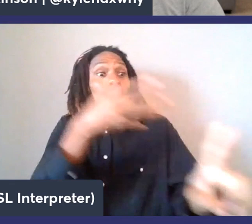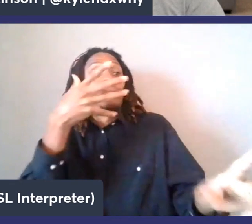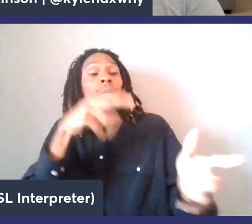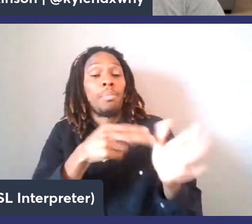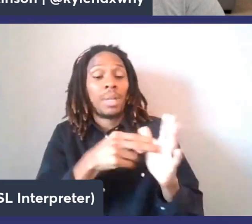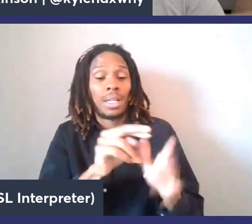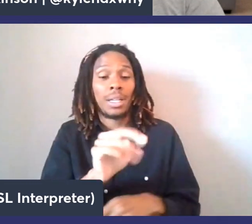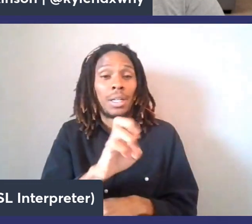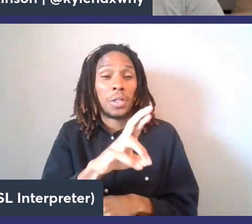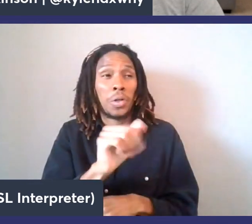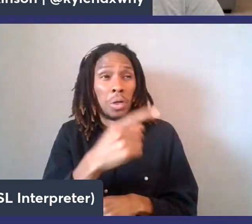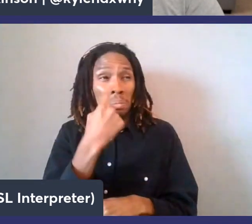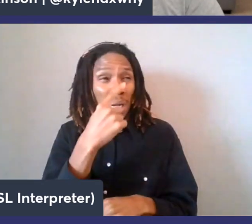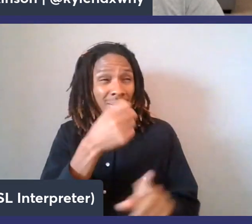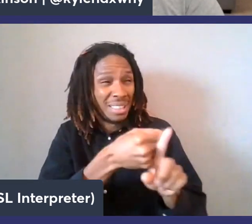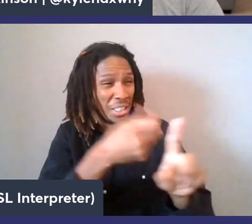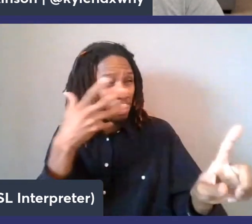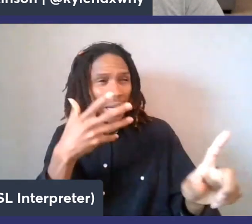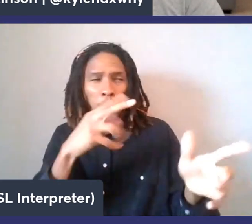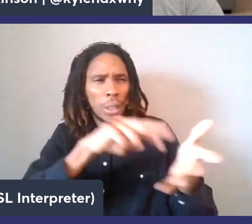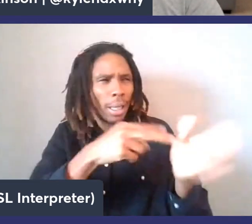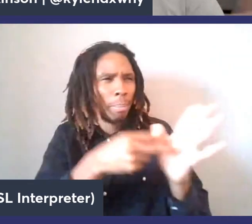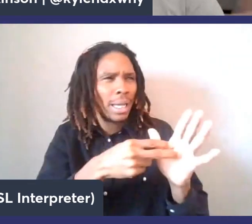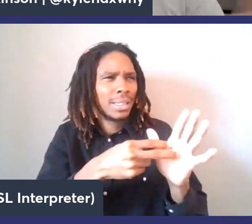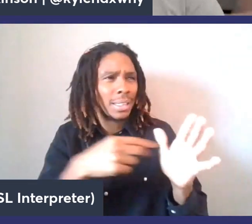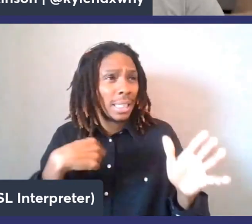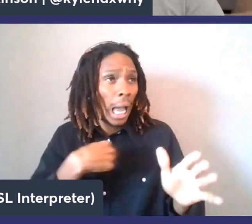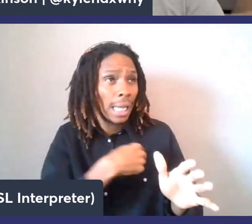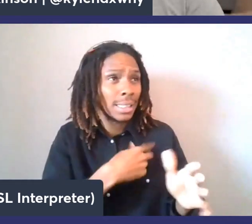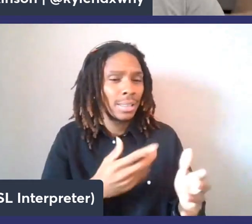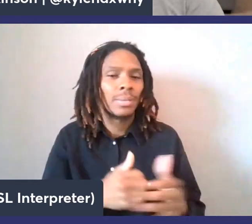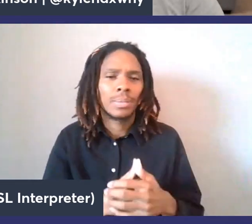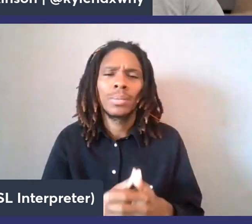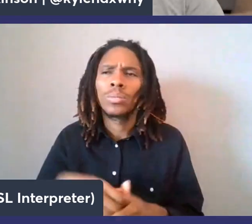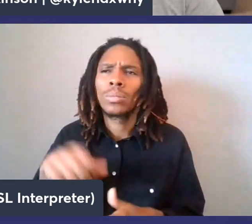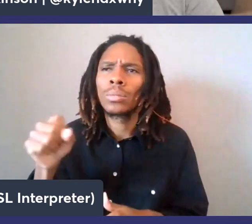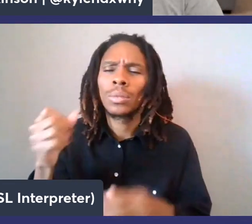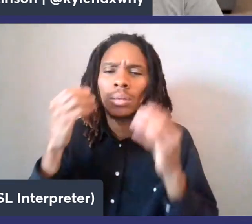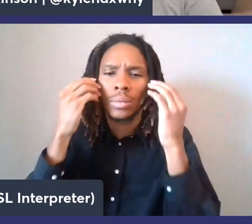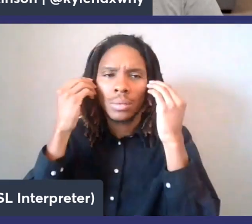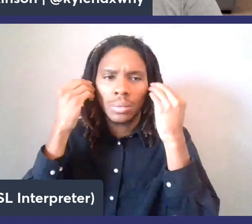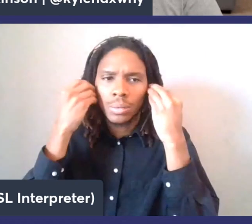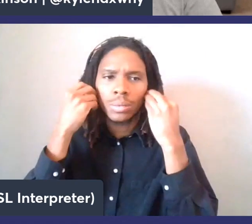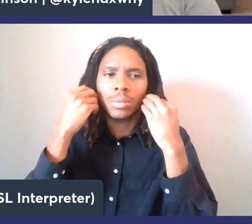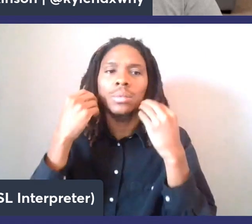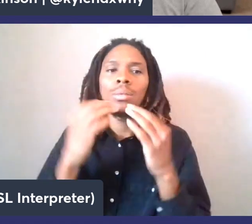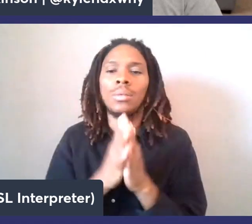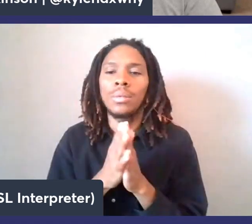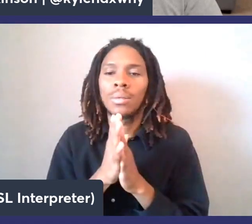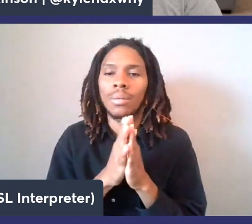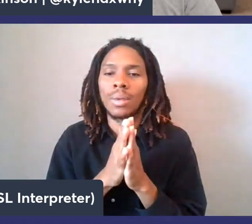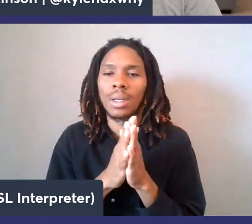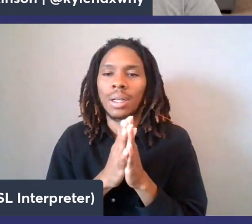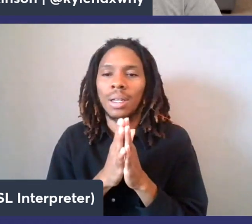so maybe you could explain that to me and to our audience. Yes, so if you think of translation,